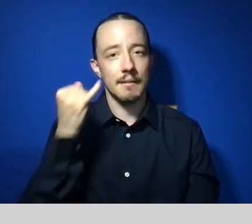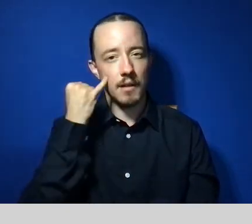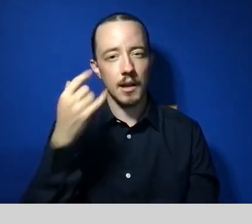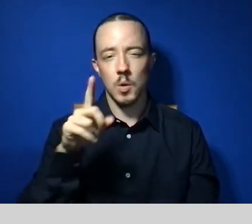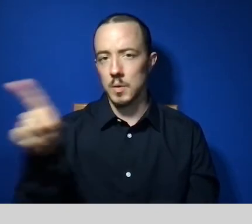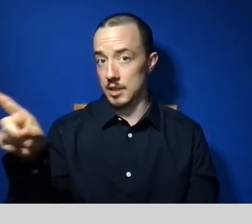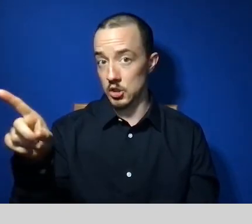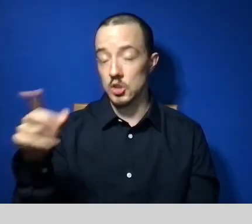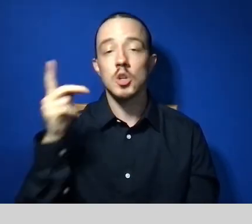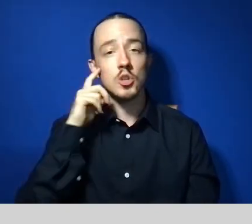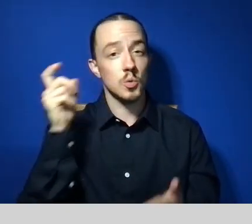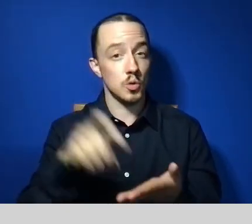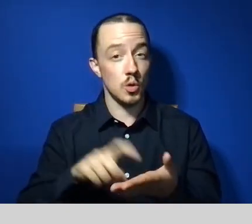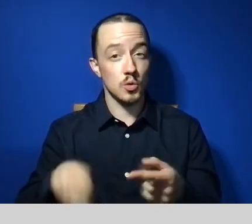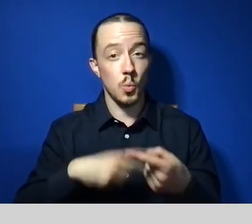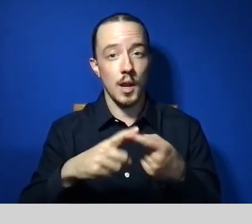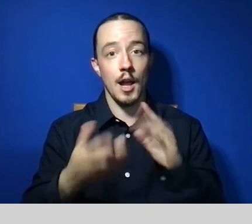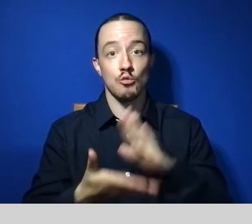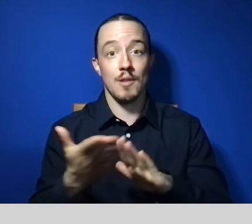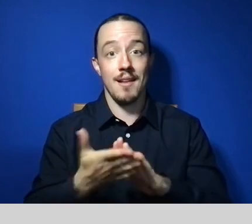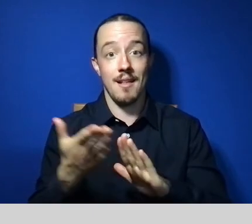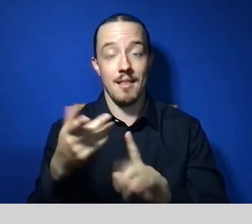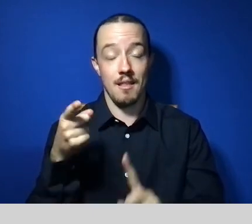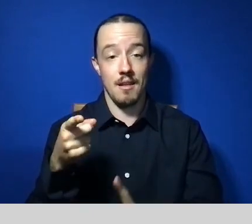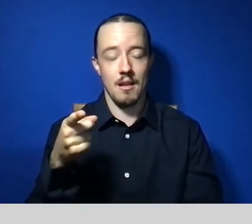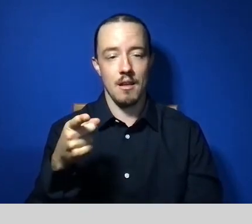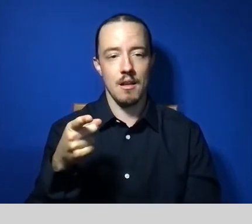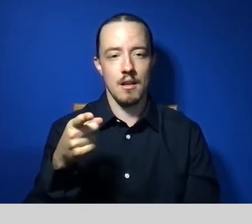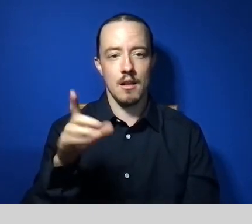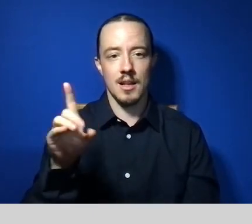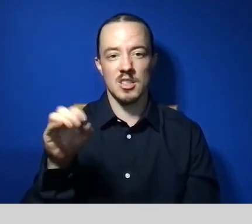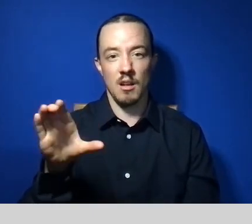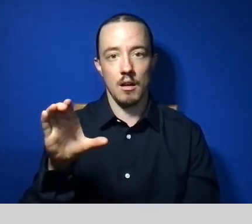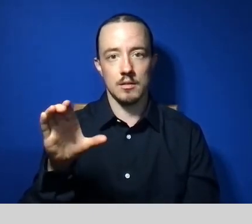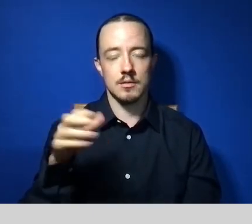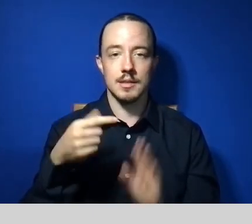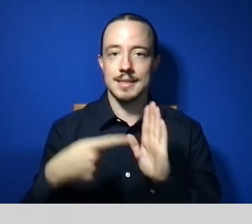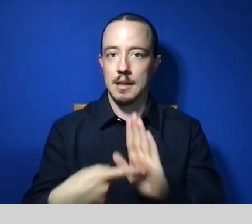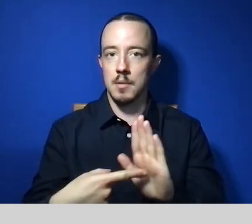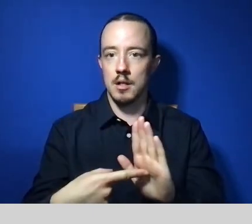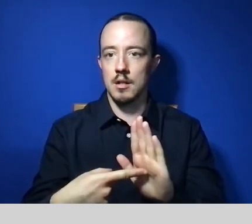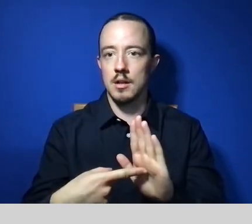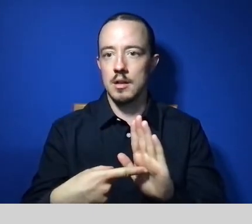if I go over here, notice that when I ran just the documentation example,